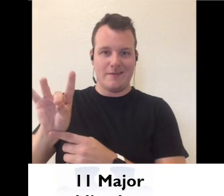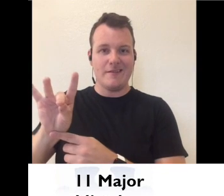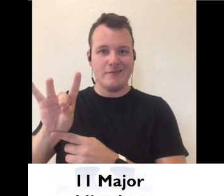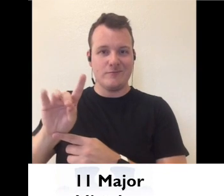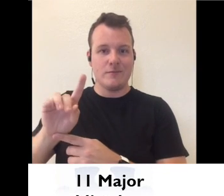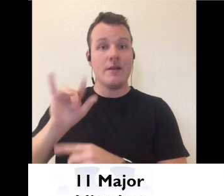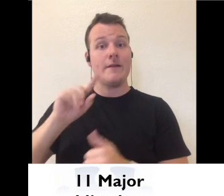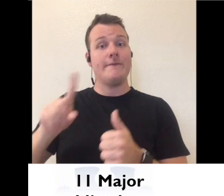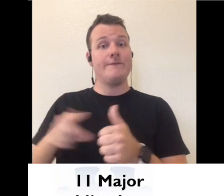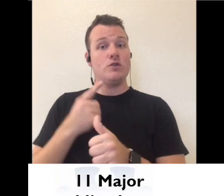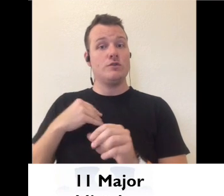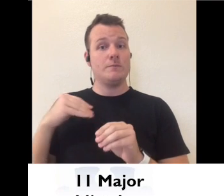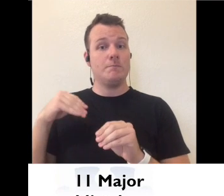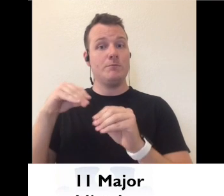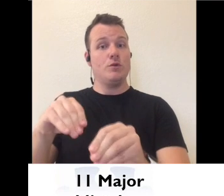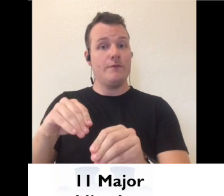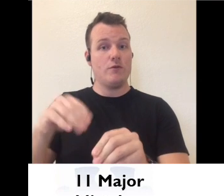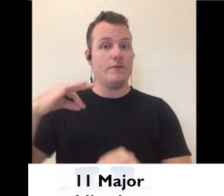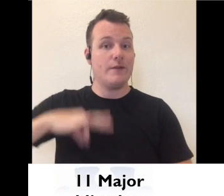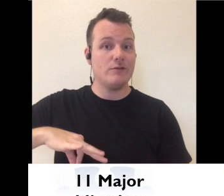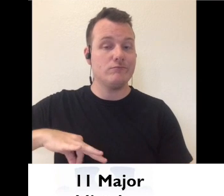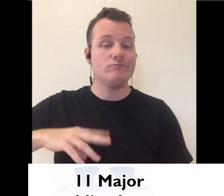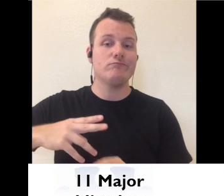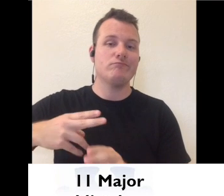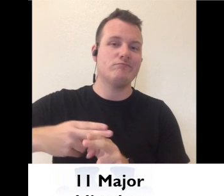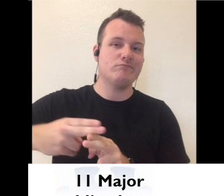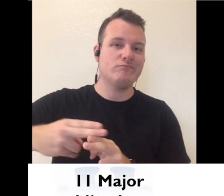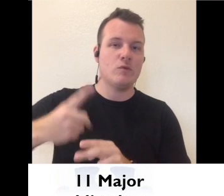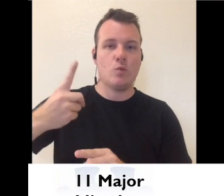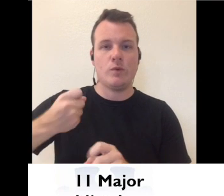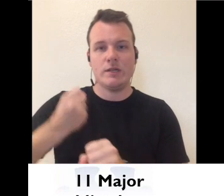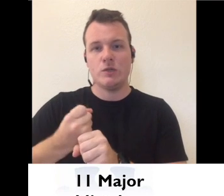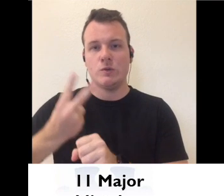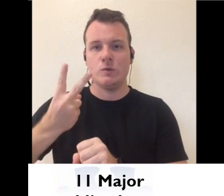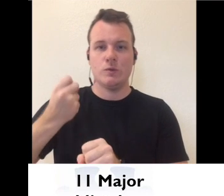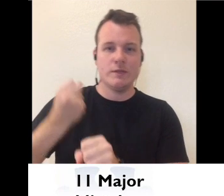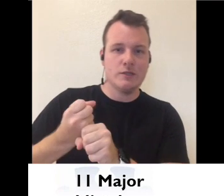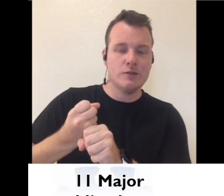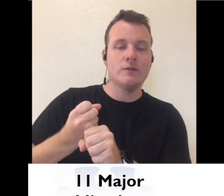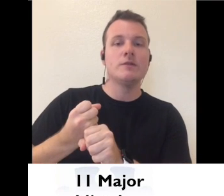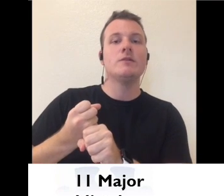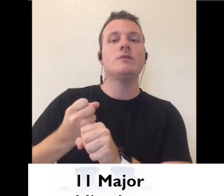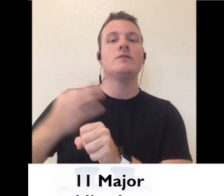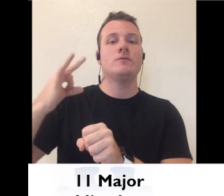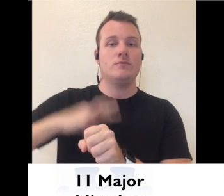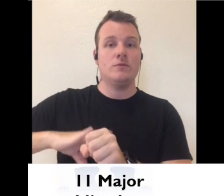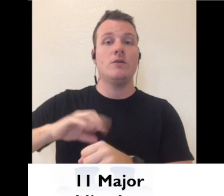Those kinds of first mover advantages last for maybe a year to two, but when